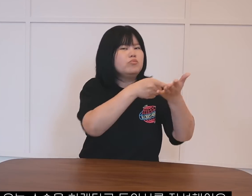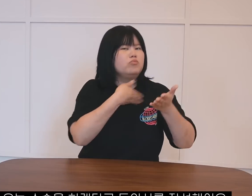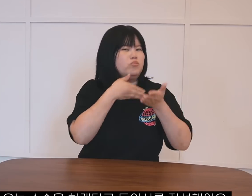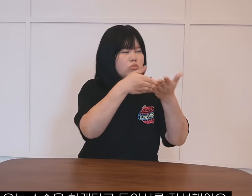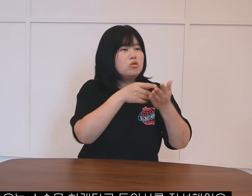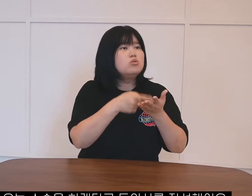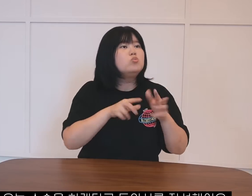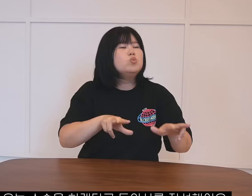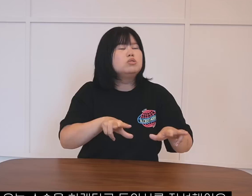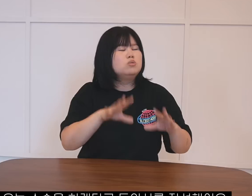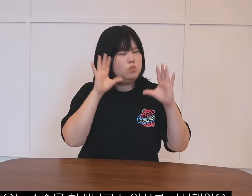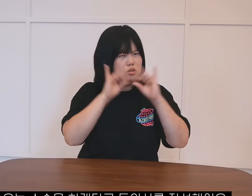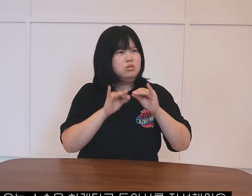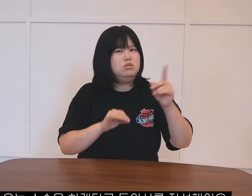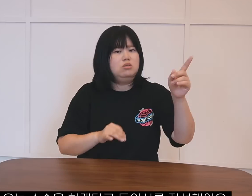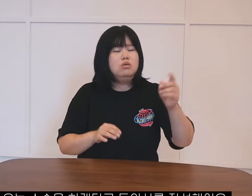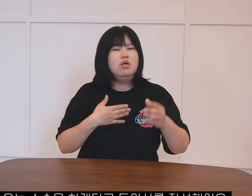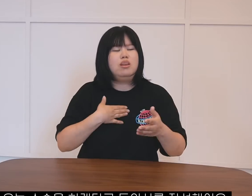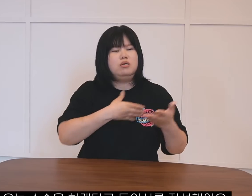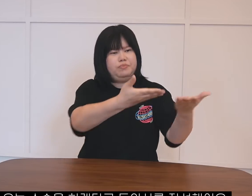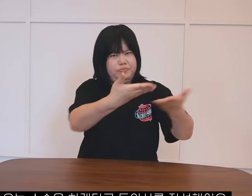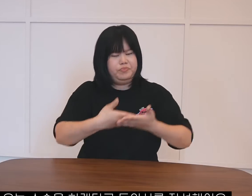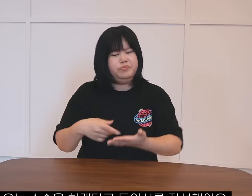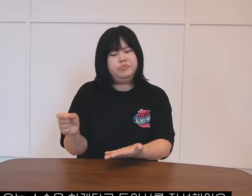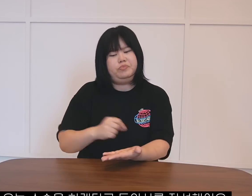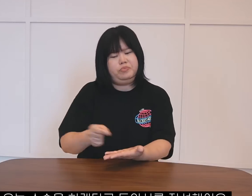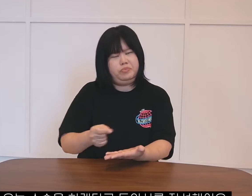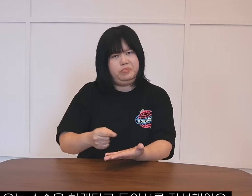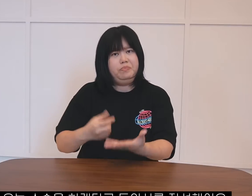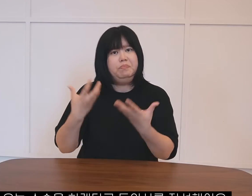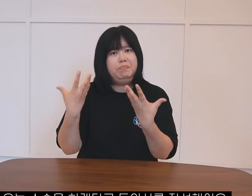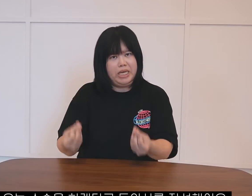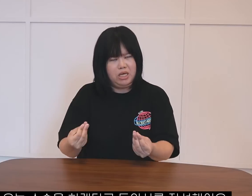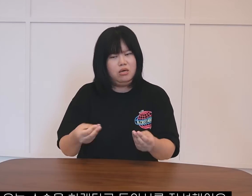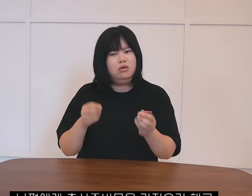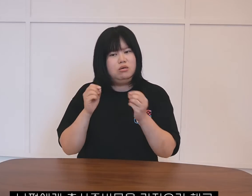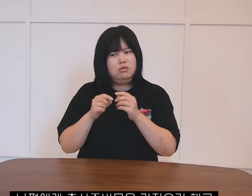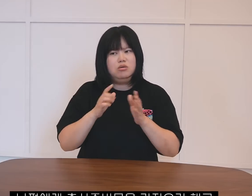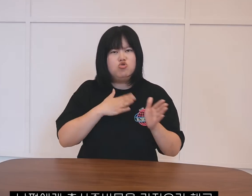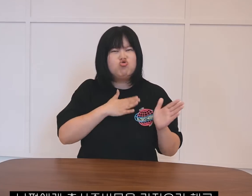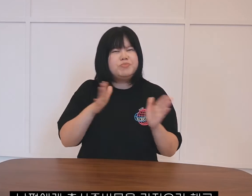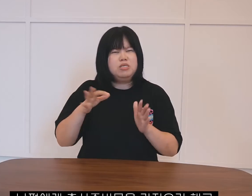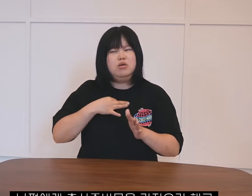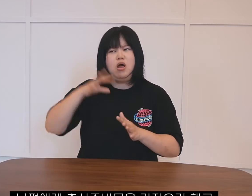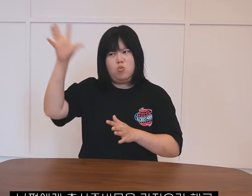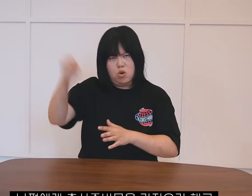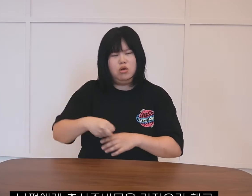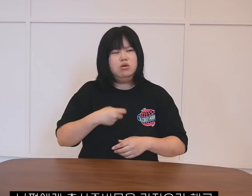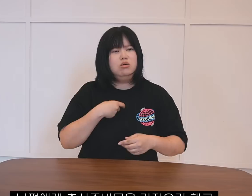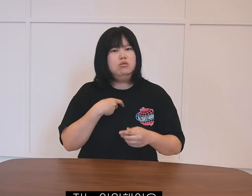they signed a consent form to do the surgery today. I asked her husband to bring birth supplies